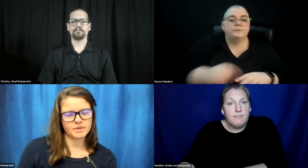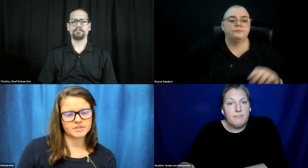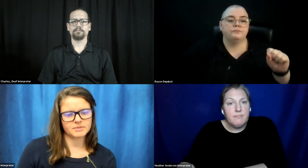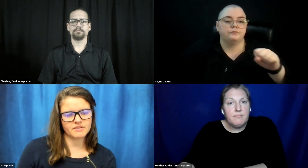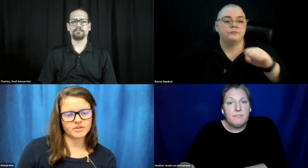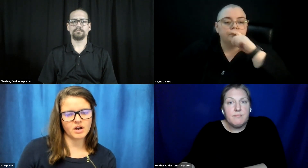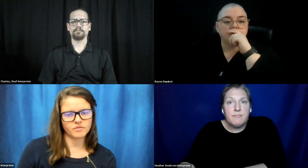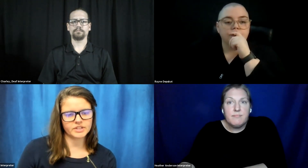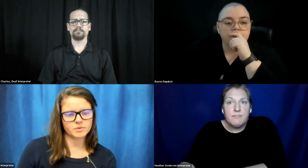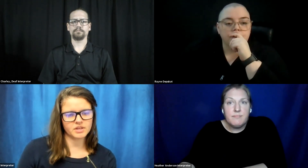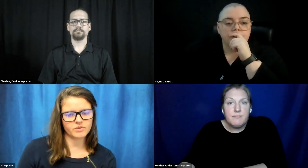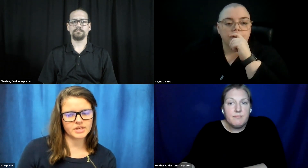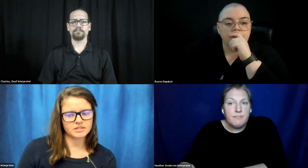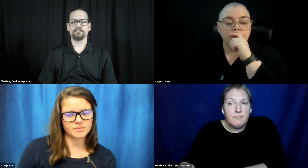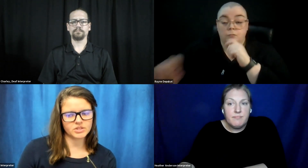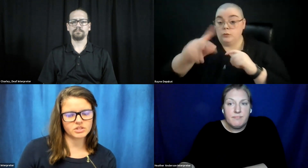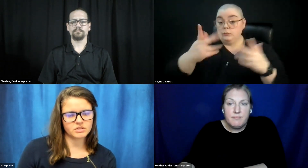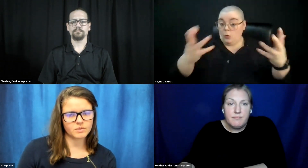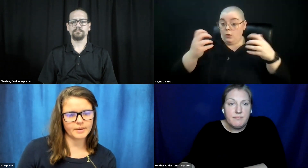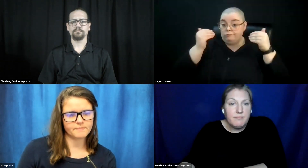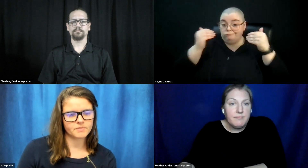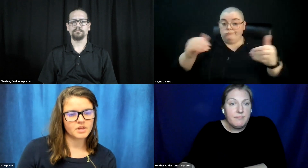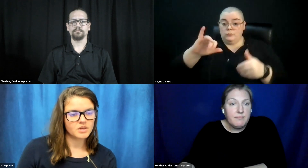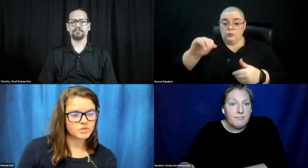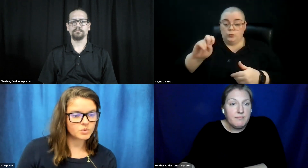People seem to have conflicts with the other dates mentioned, okay.